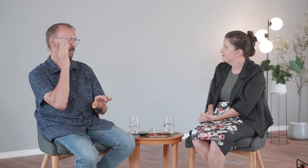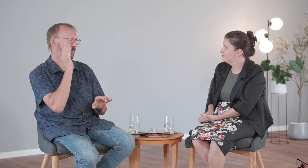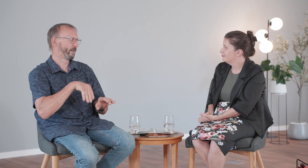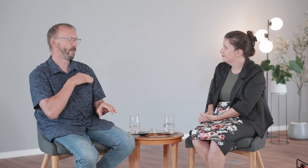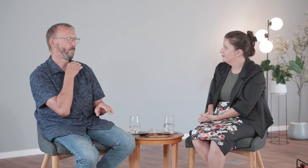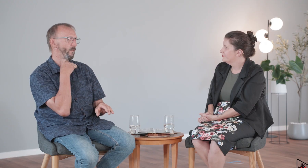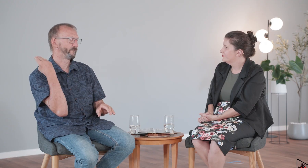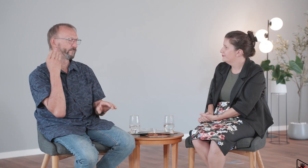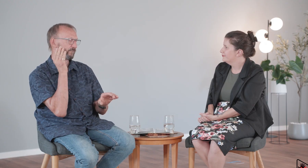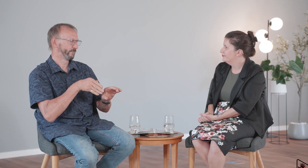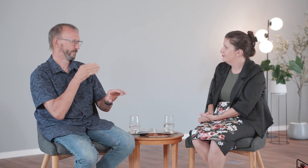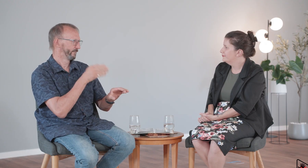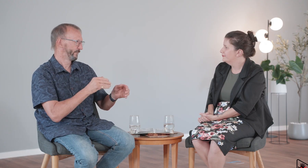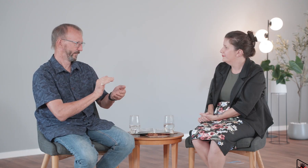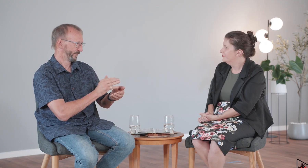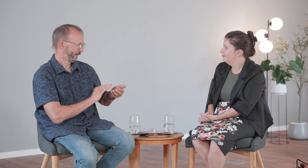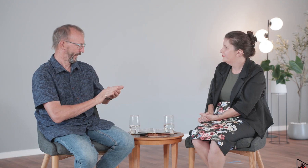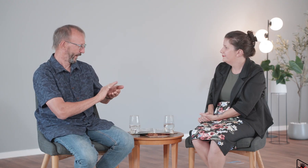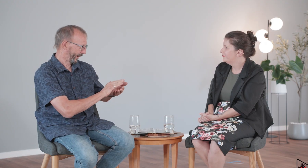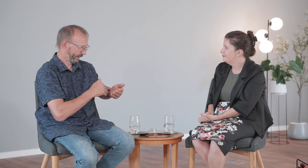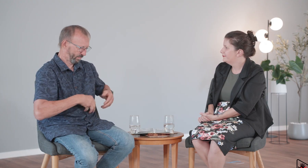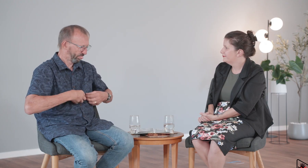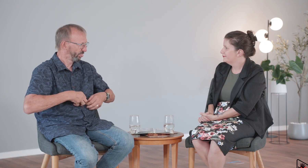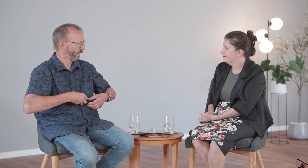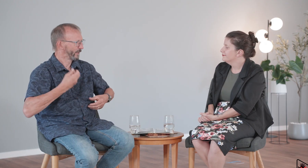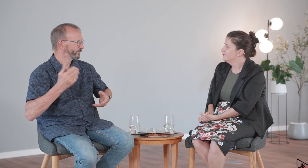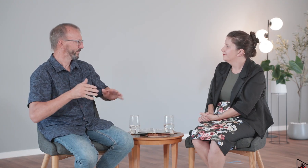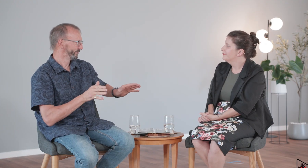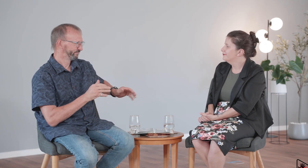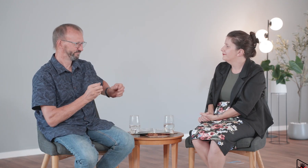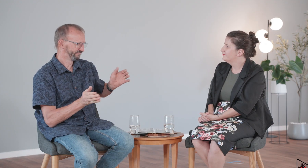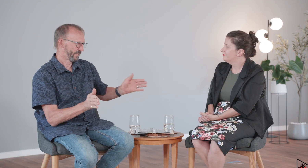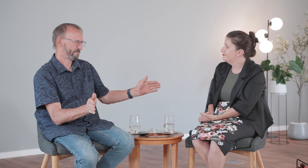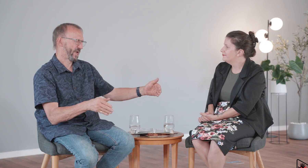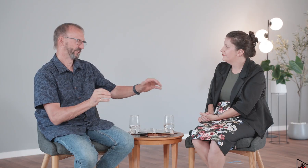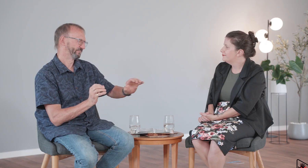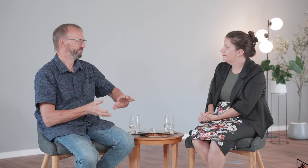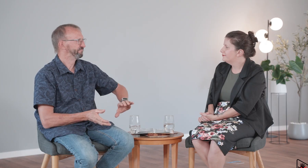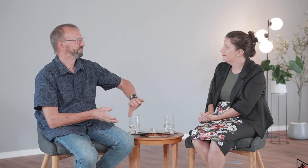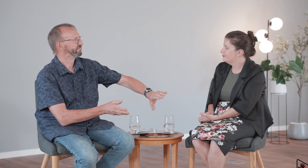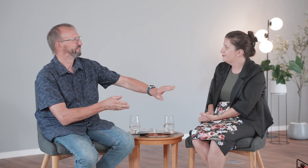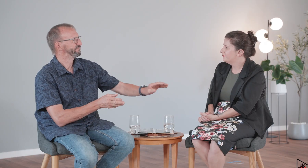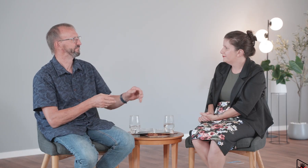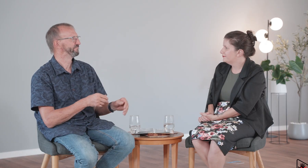to leave the heads on. But this time we cut the heads off and we gutted the fish and left them in